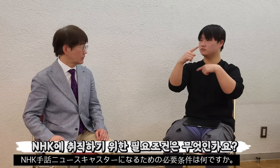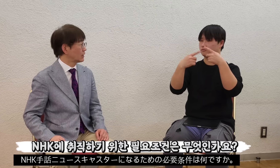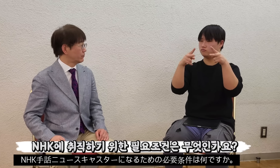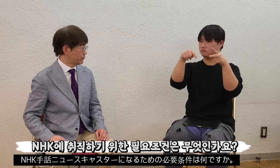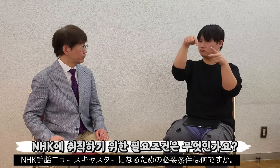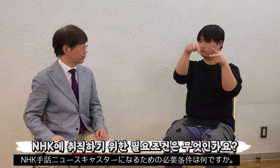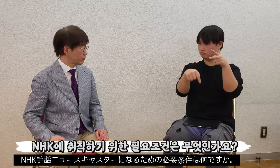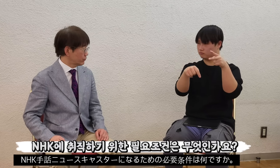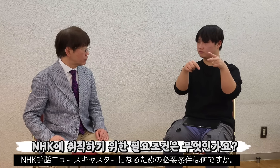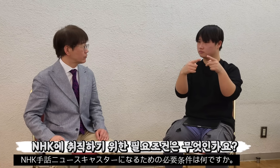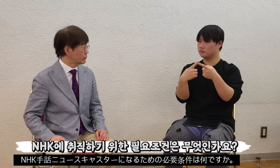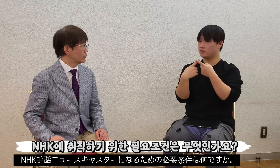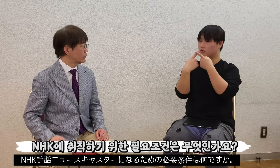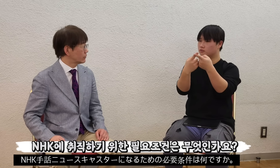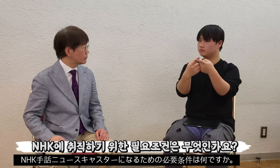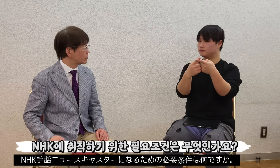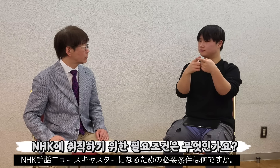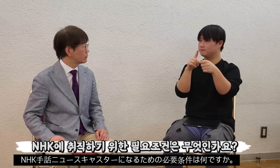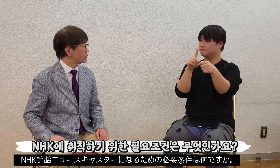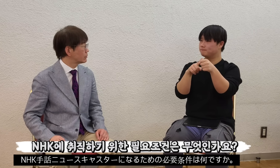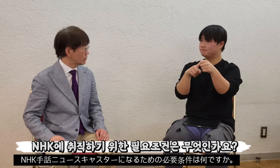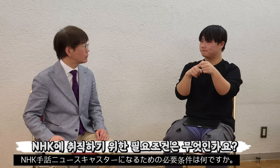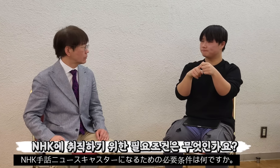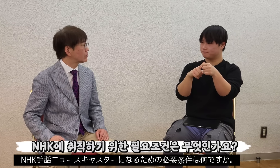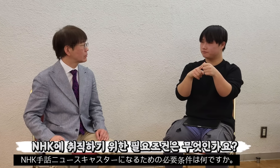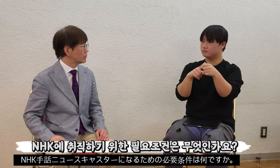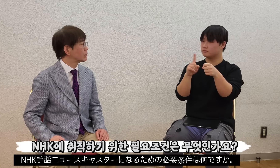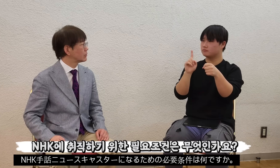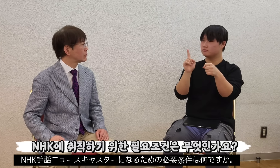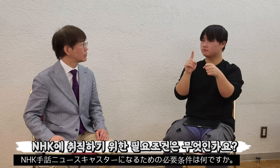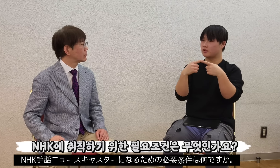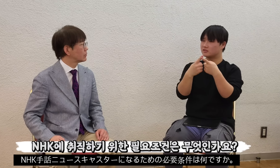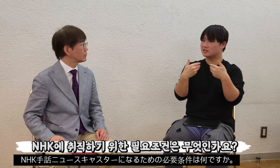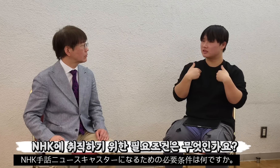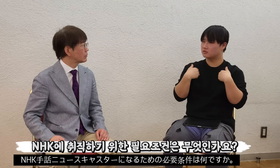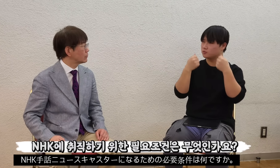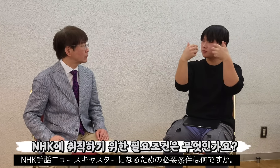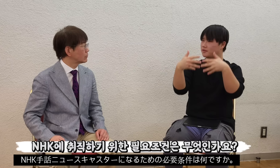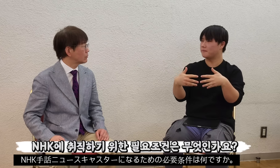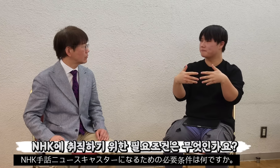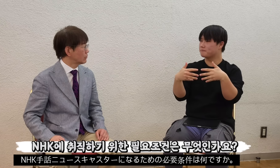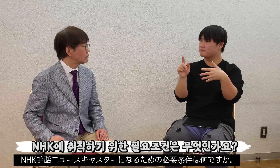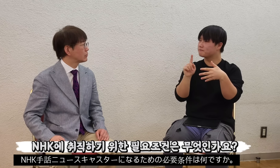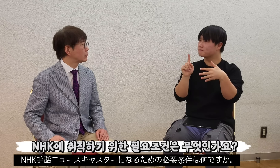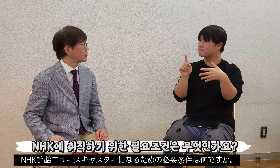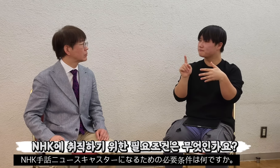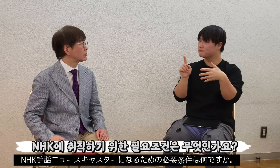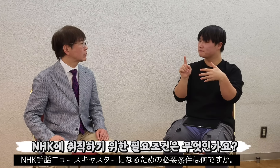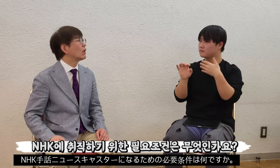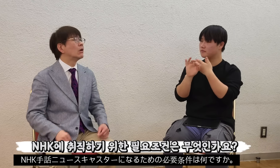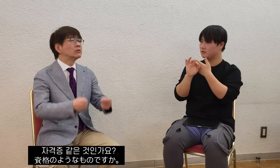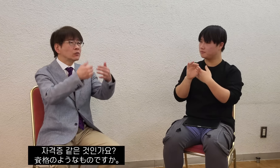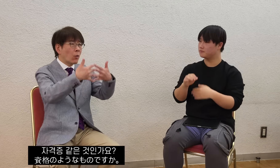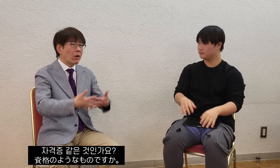What are the prerequisites for getting a job at NHK?